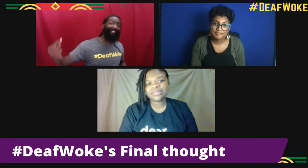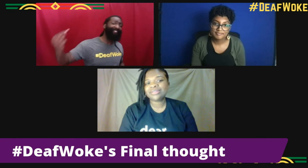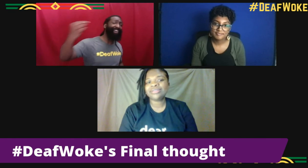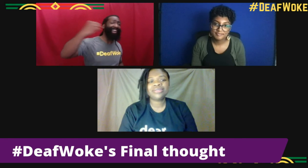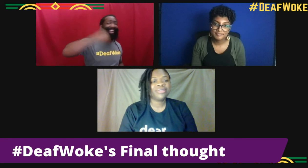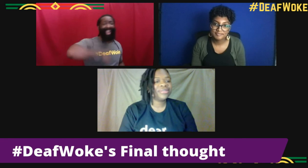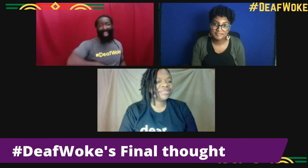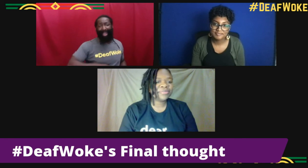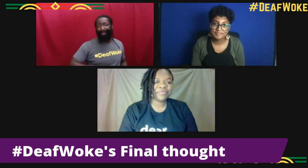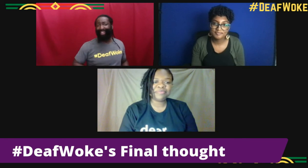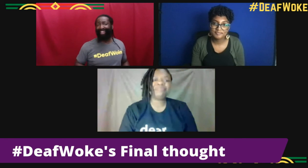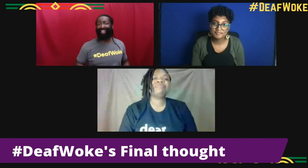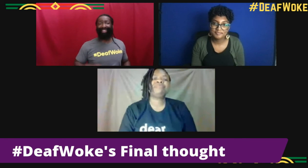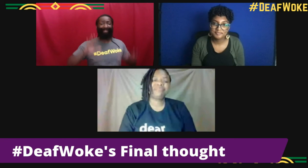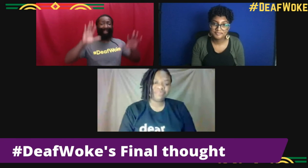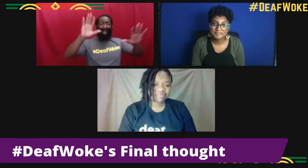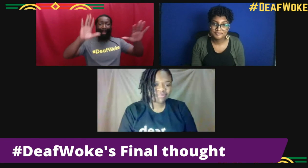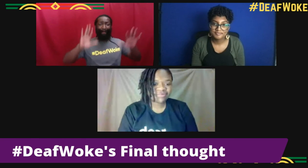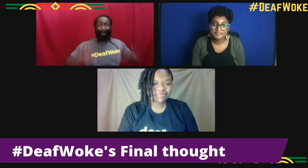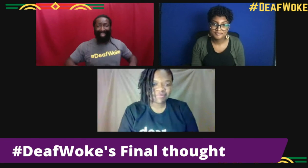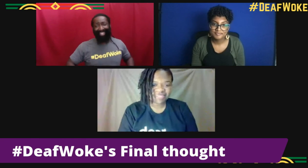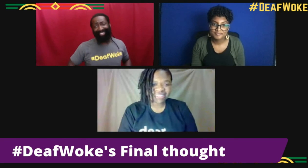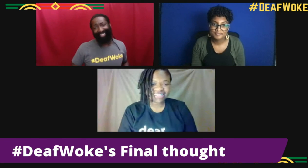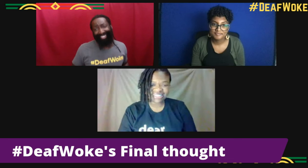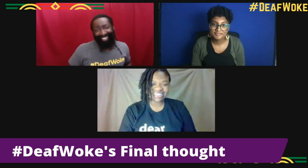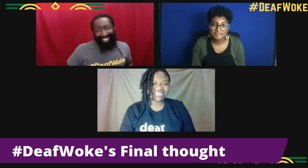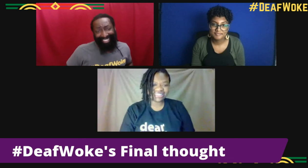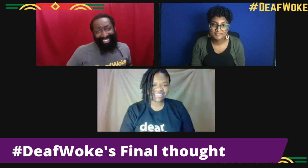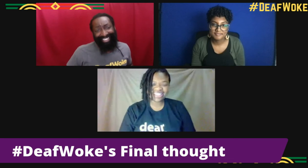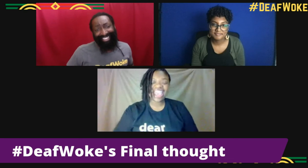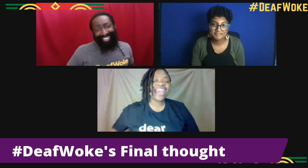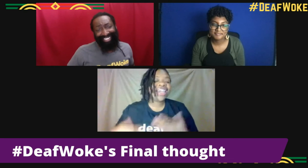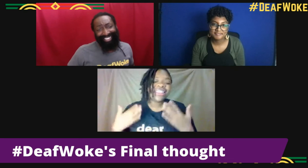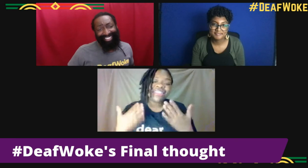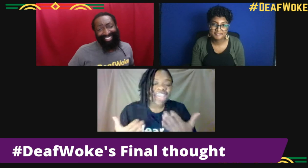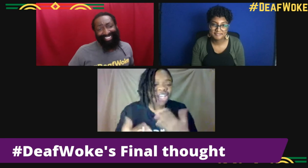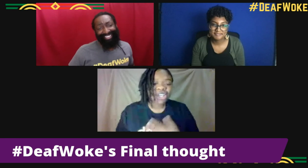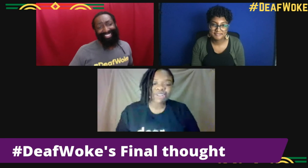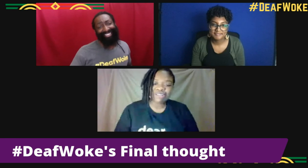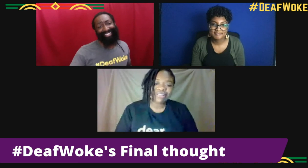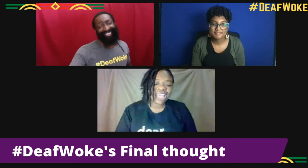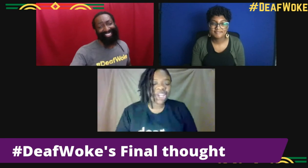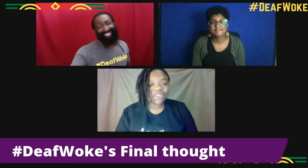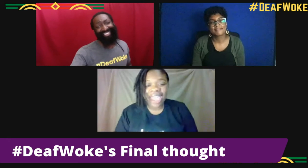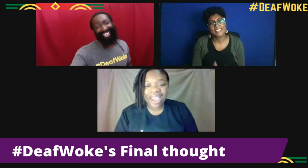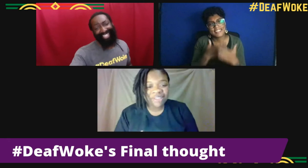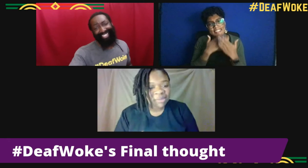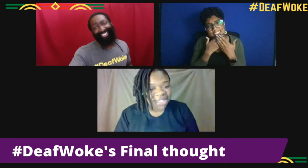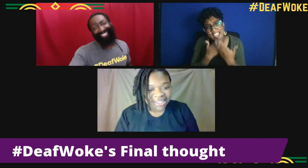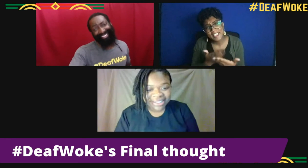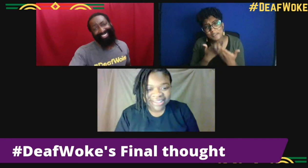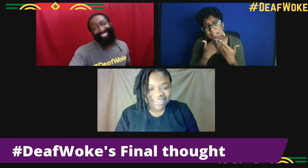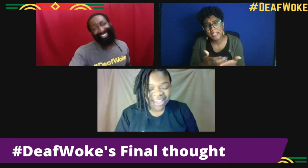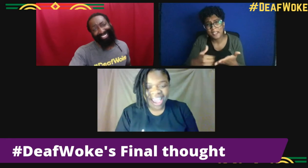Thank you so much for coming it's been amazing. Thank you, thank you for having me